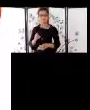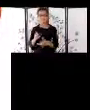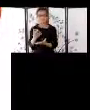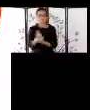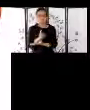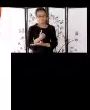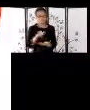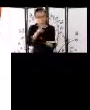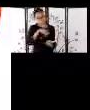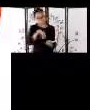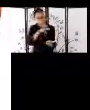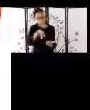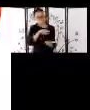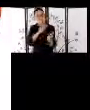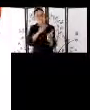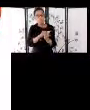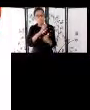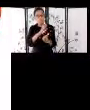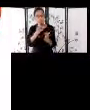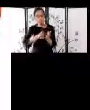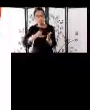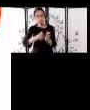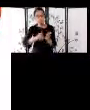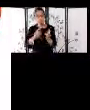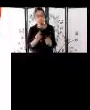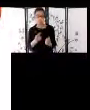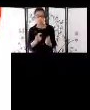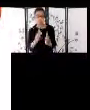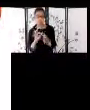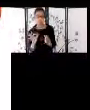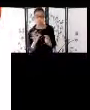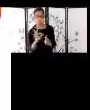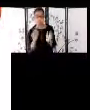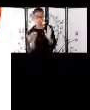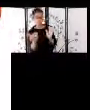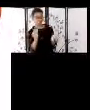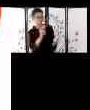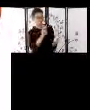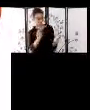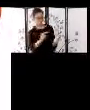artistic practice. It helps to give a better understanding of your artistic history, achievements,